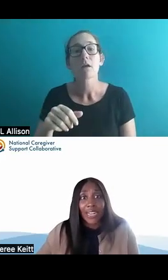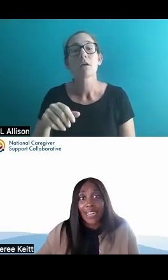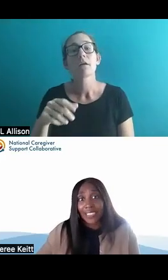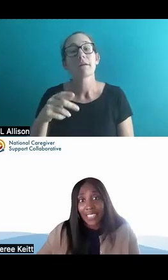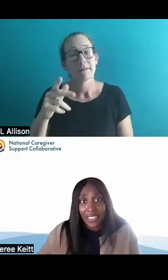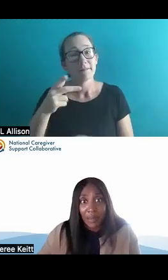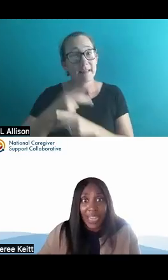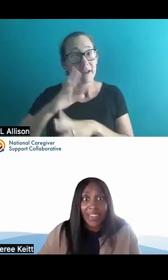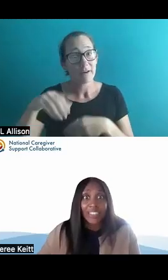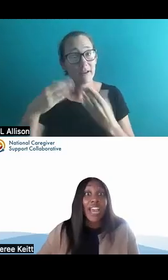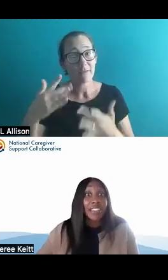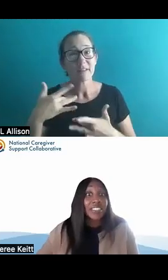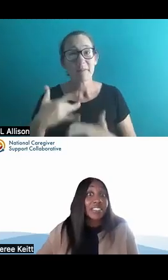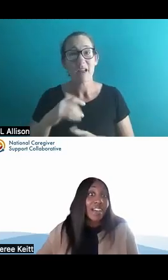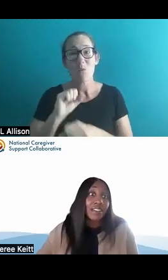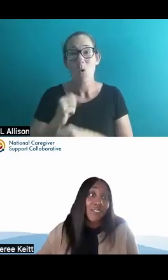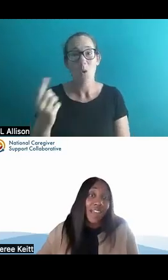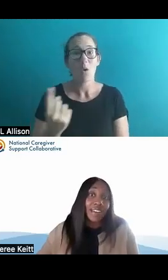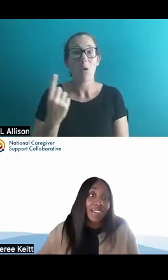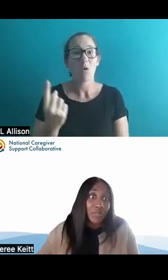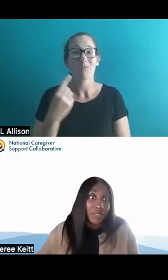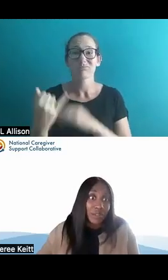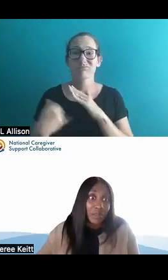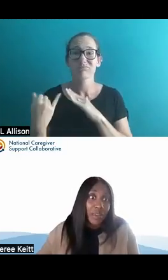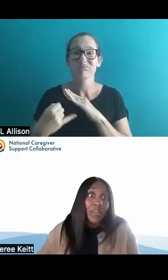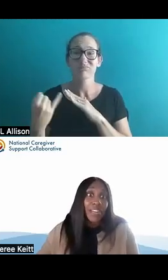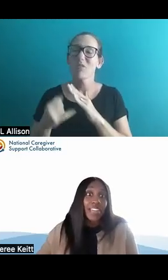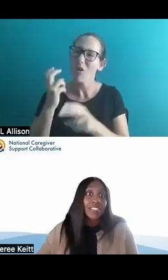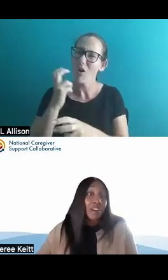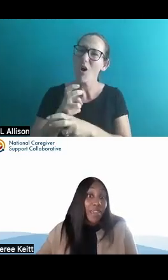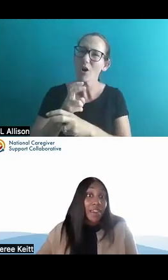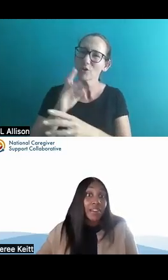in isolation, making it challenging to identify and connect with them. When connections are made,